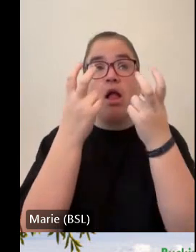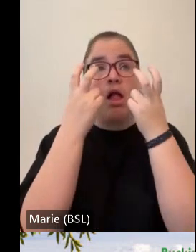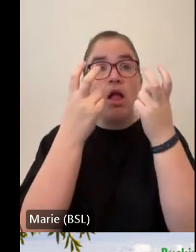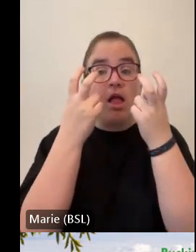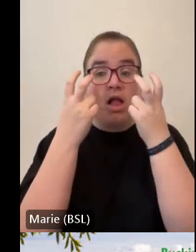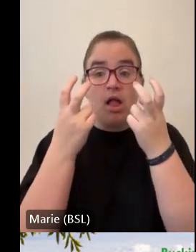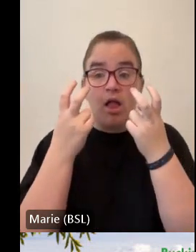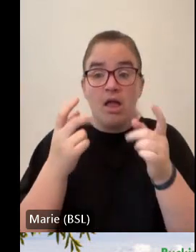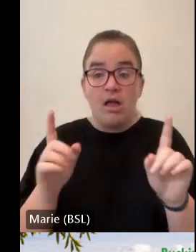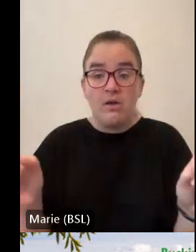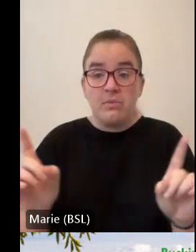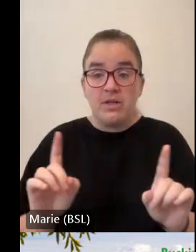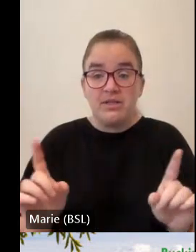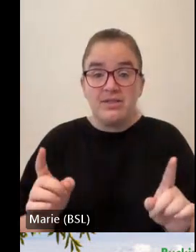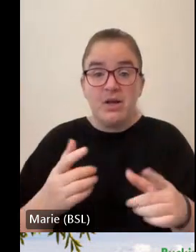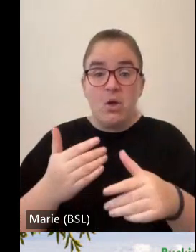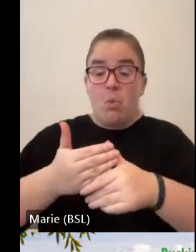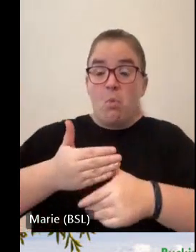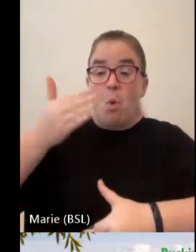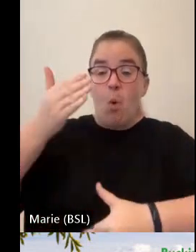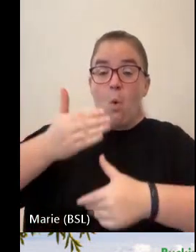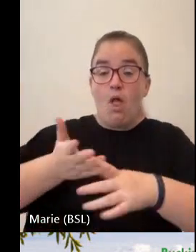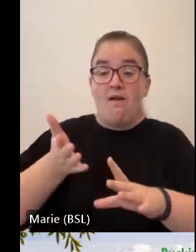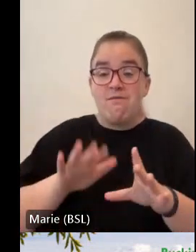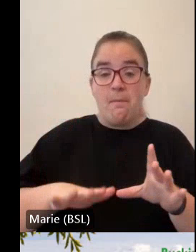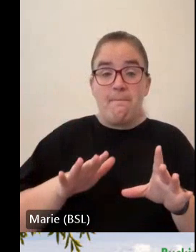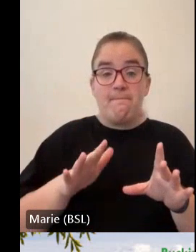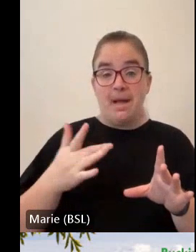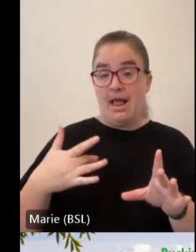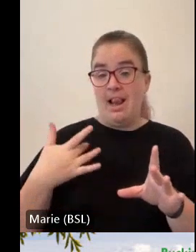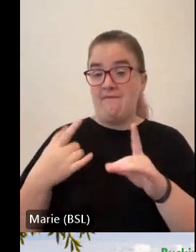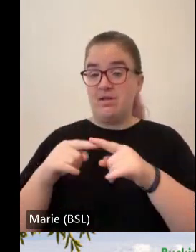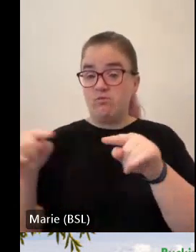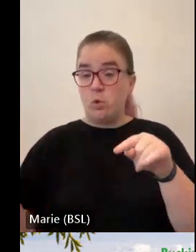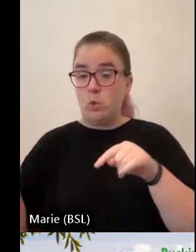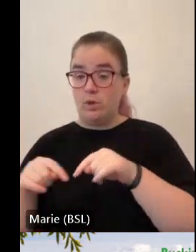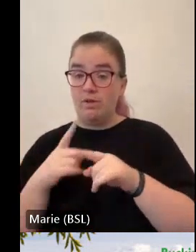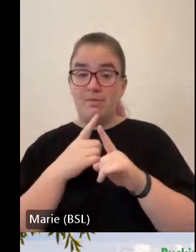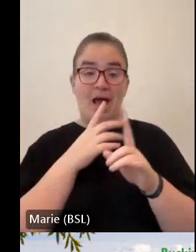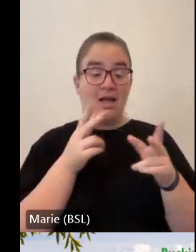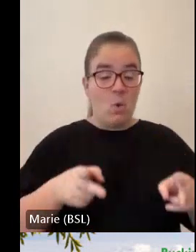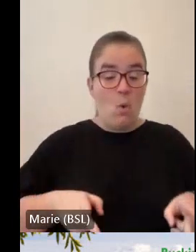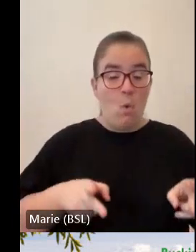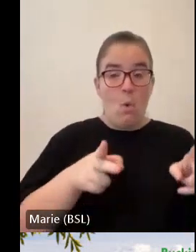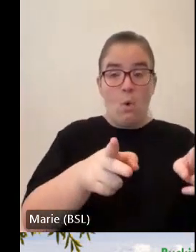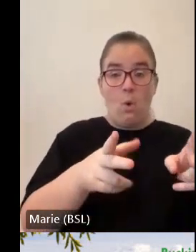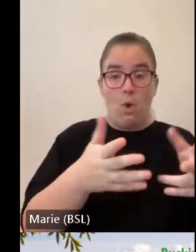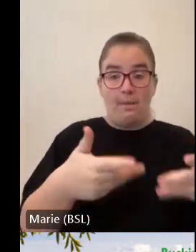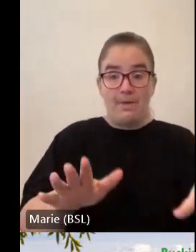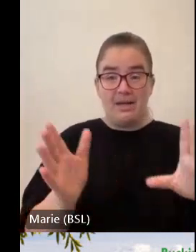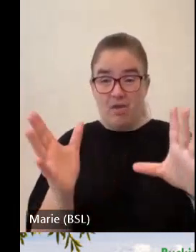have seen is the wall between the the the the living room and the hallway had been destroyed.